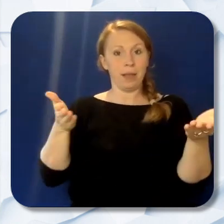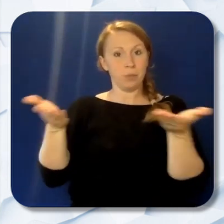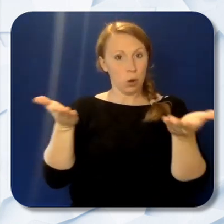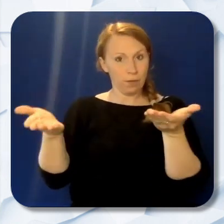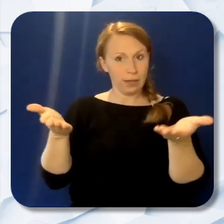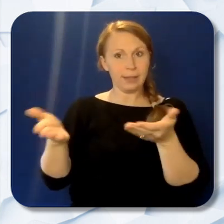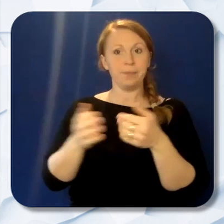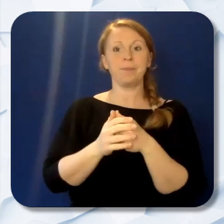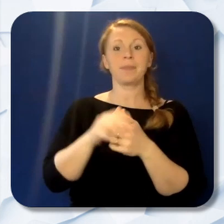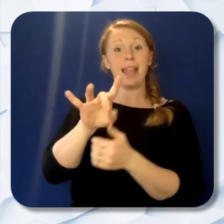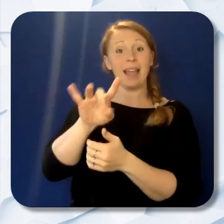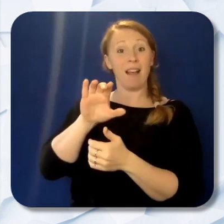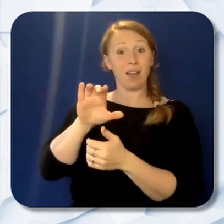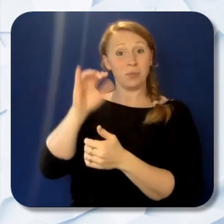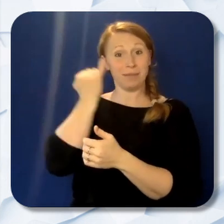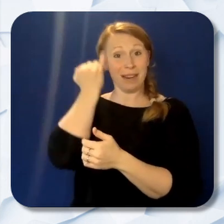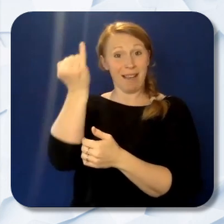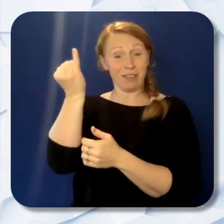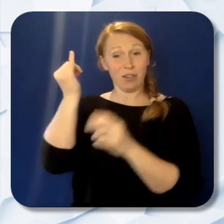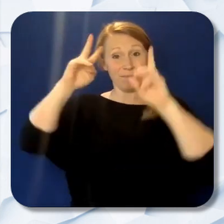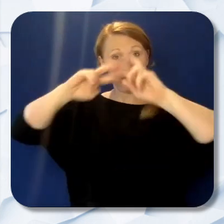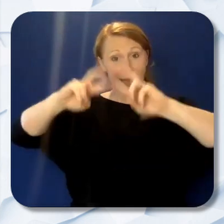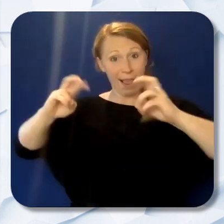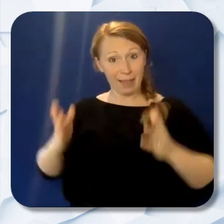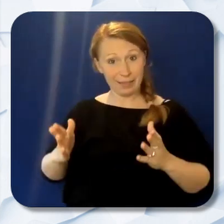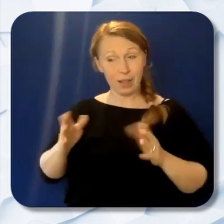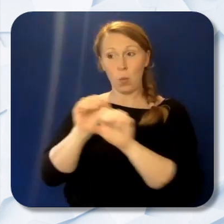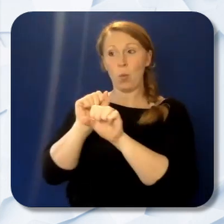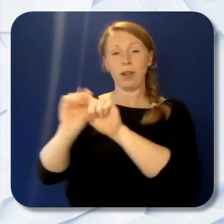eight hundred intelligence out analysts who work in two hundred and thirty-nine offices